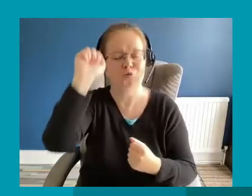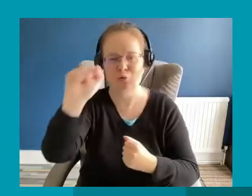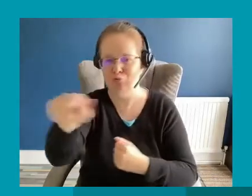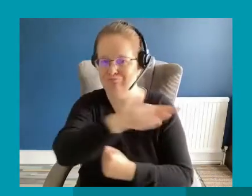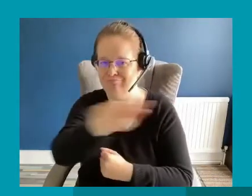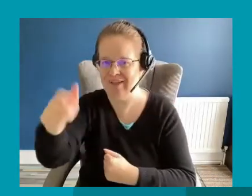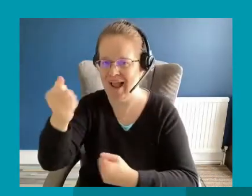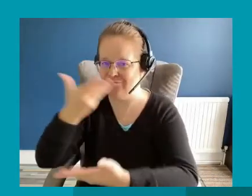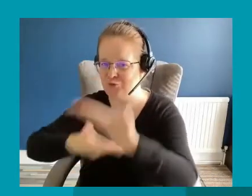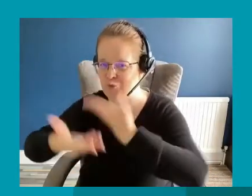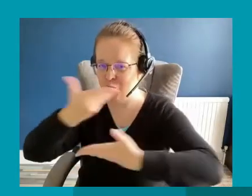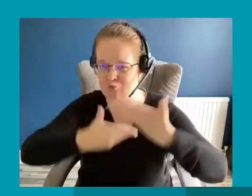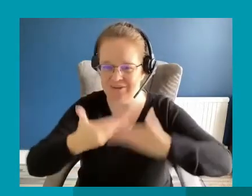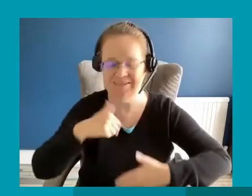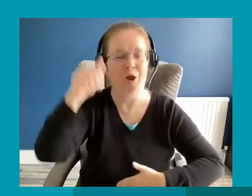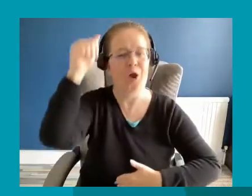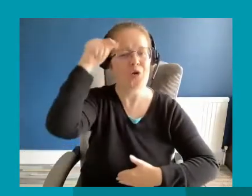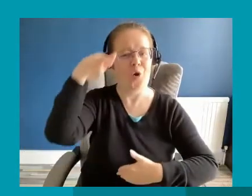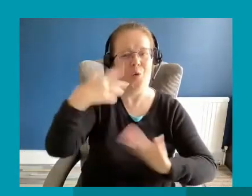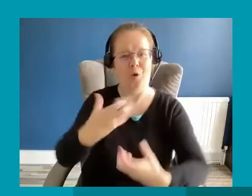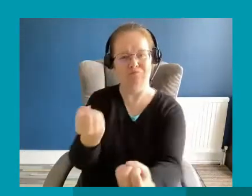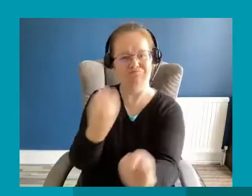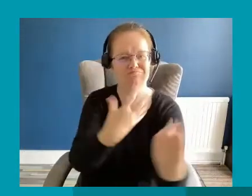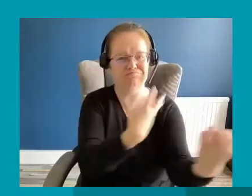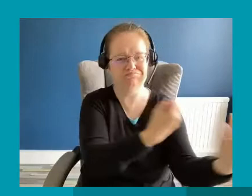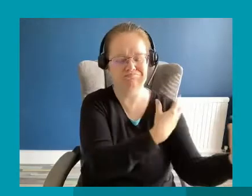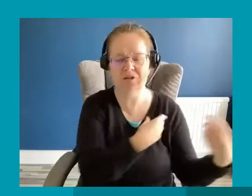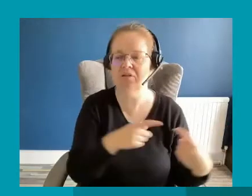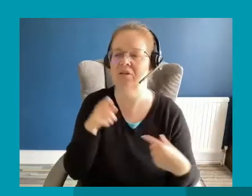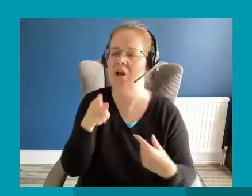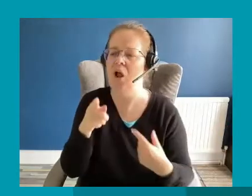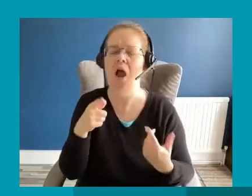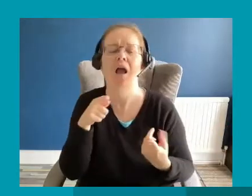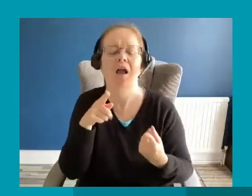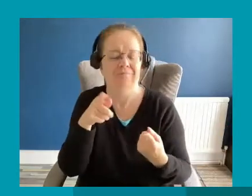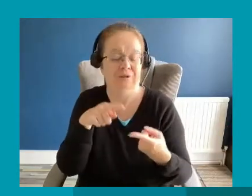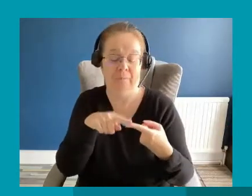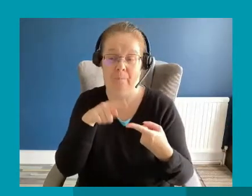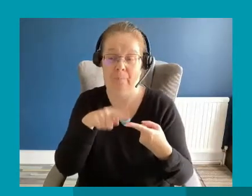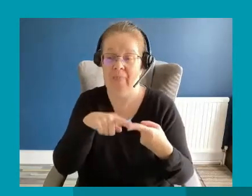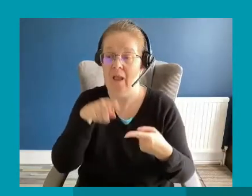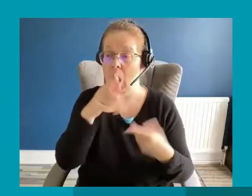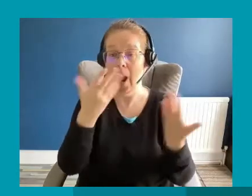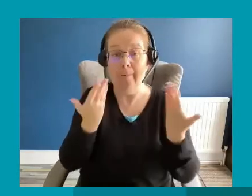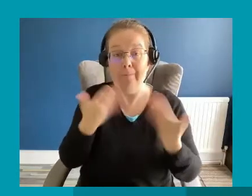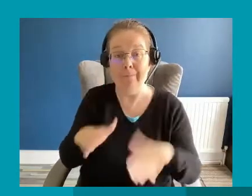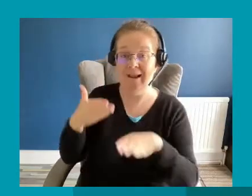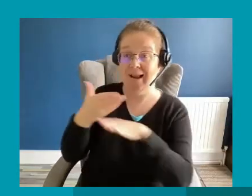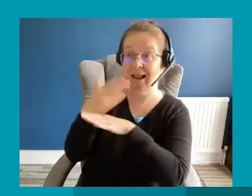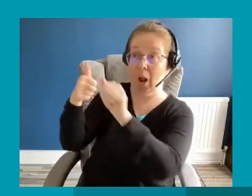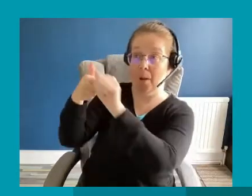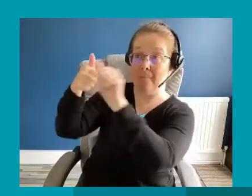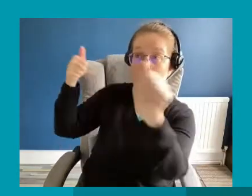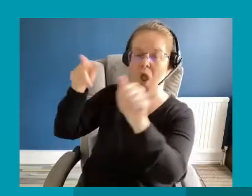I know you want to share them. Would or have you discussed your disability with an employer or recruiter?